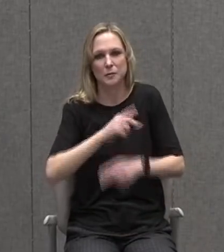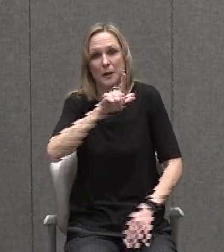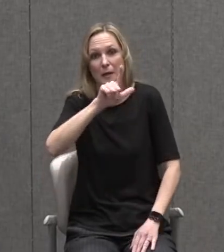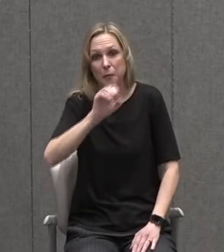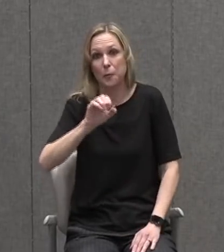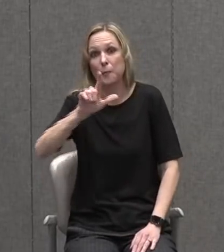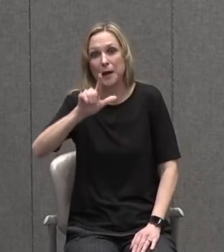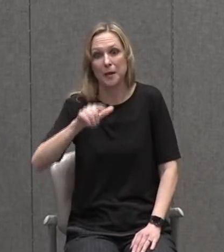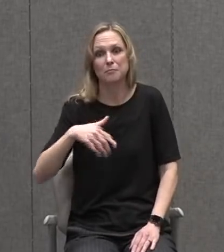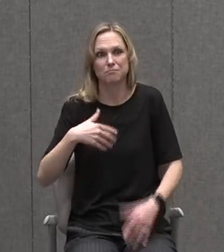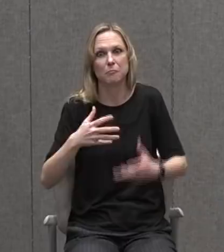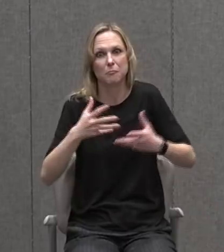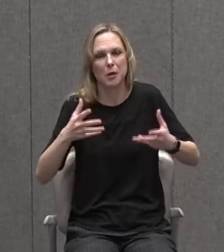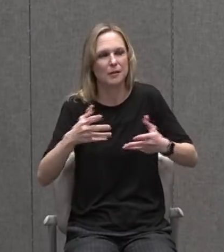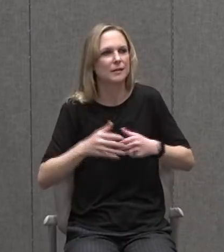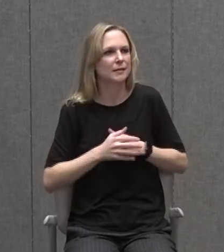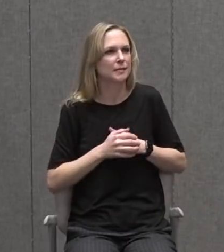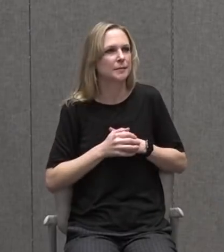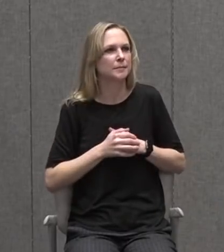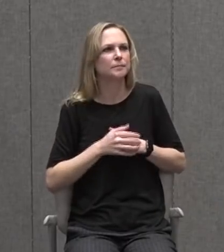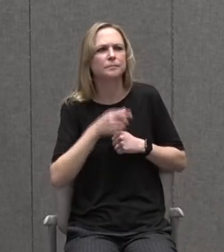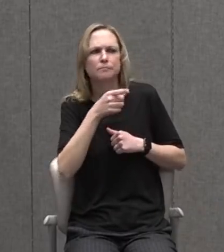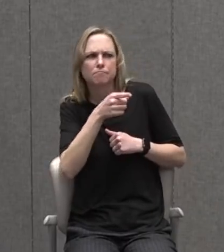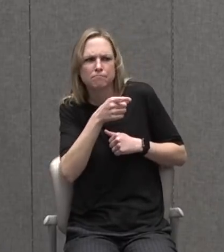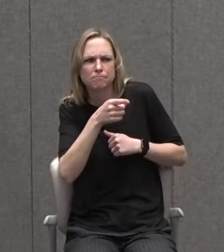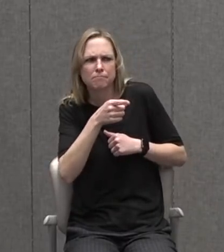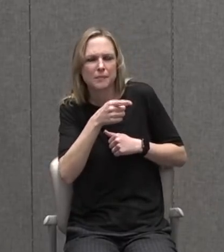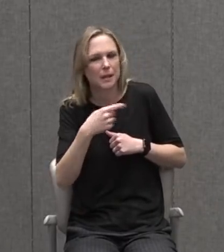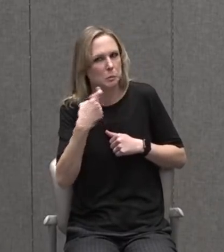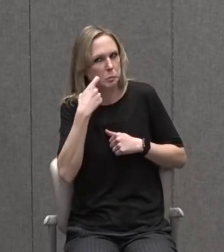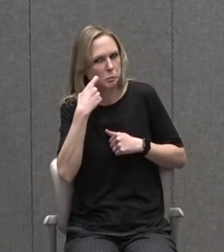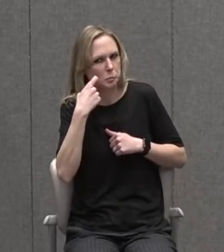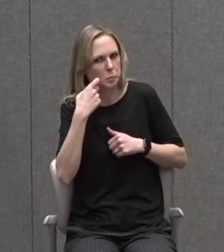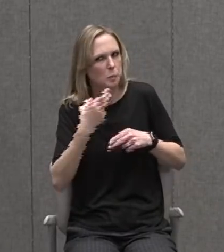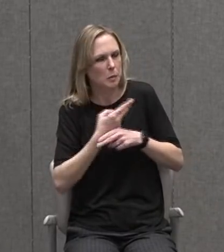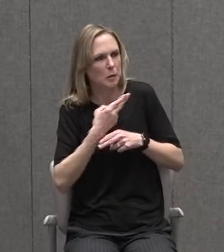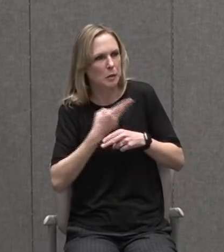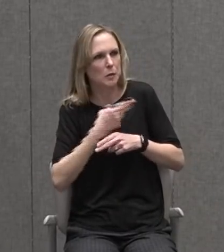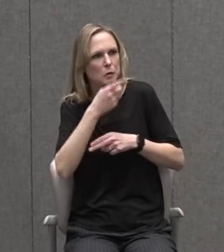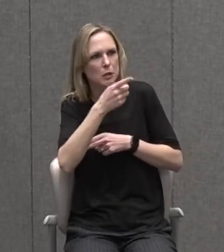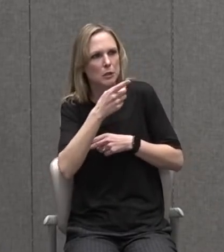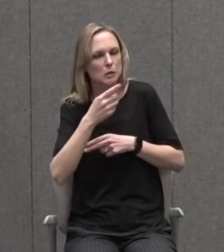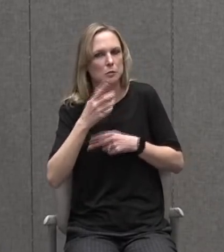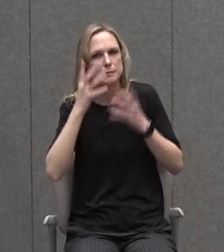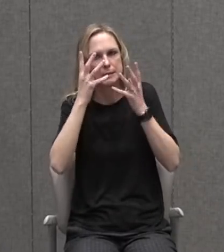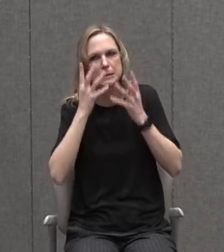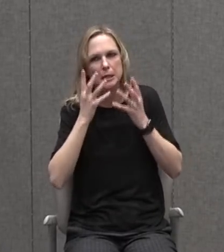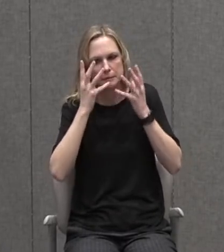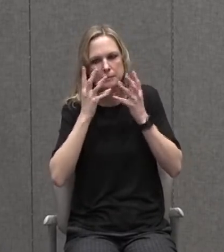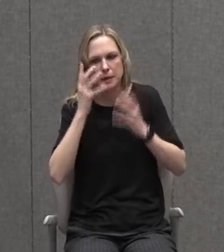Then I have been using this one a few times lately with everything that's going on, right? We're sad.